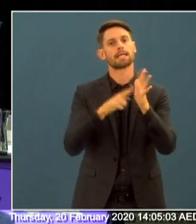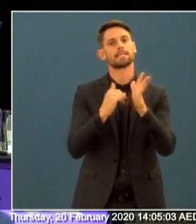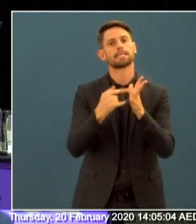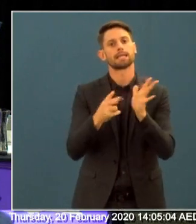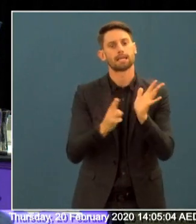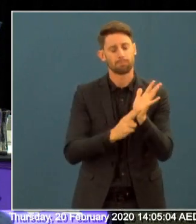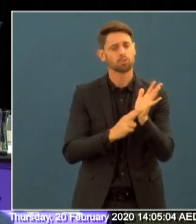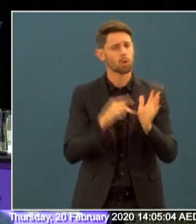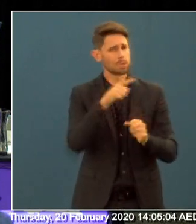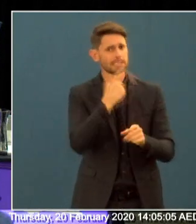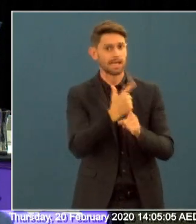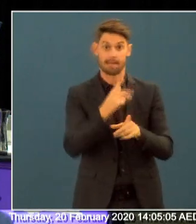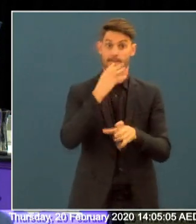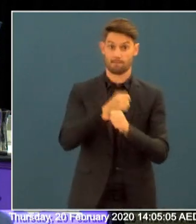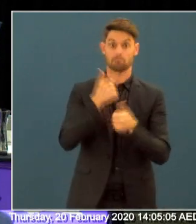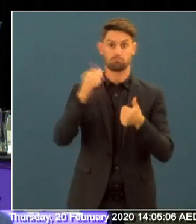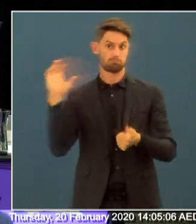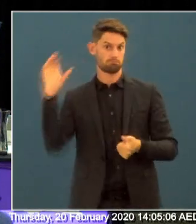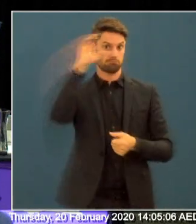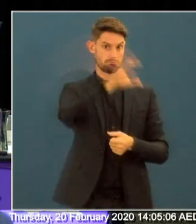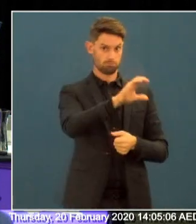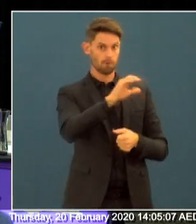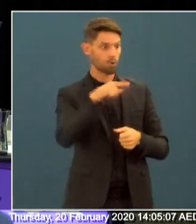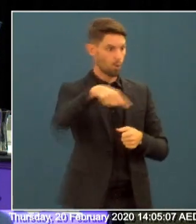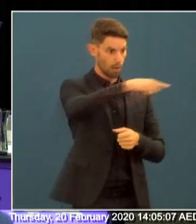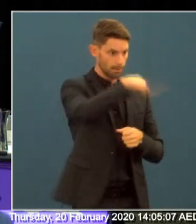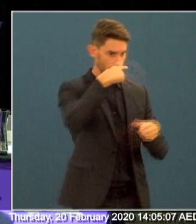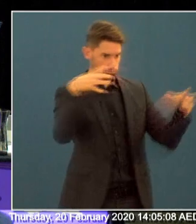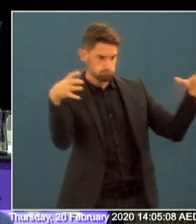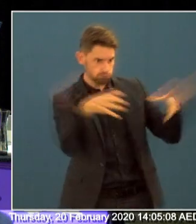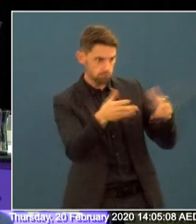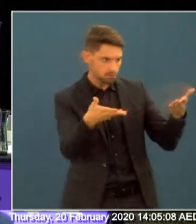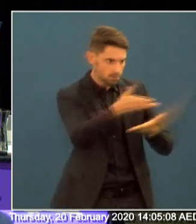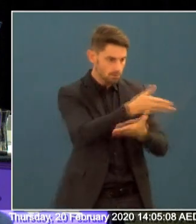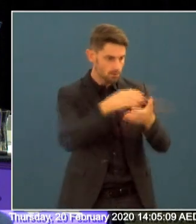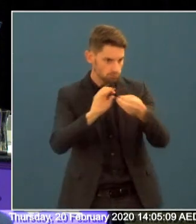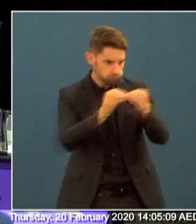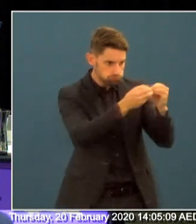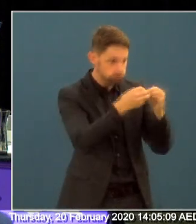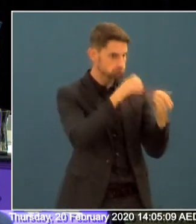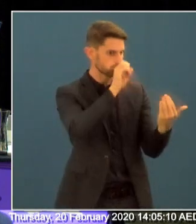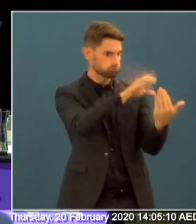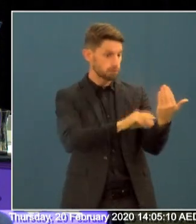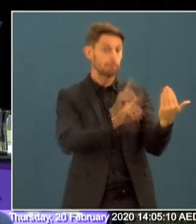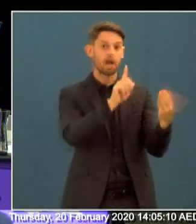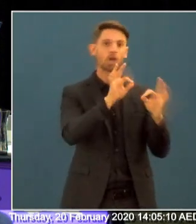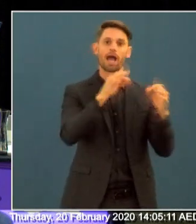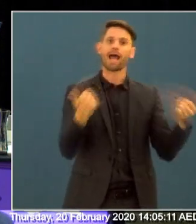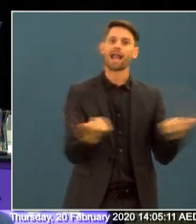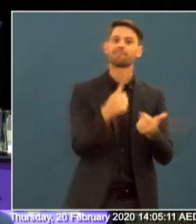but we know implementation, obviously, is critical. And the implementation, you say, wasn't funded?